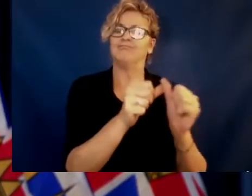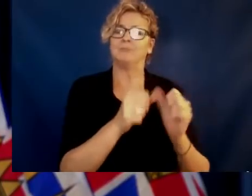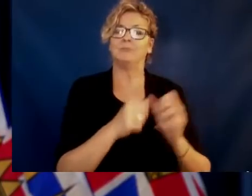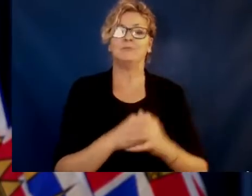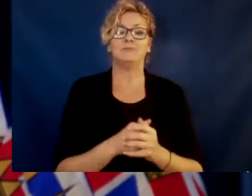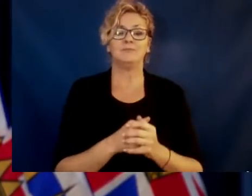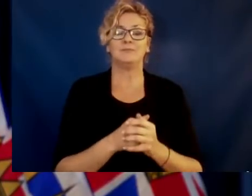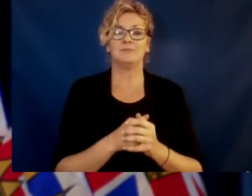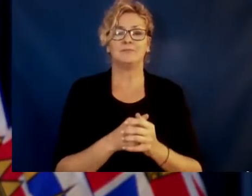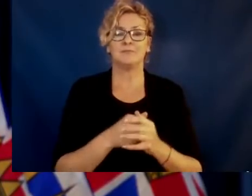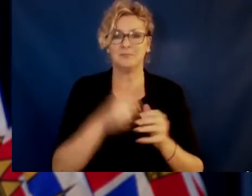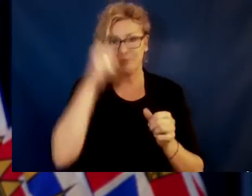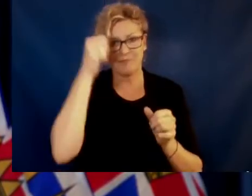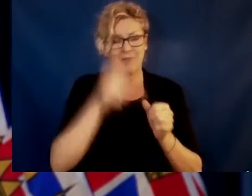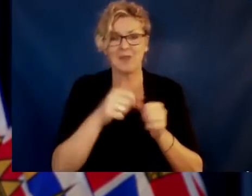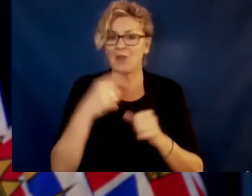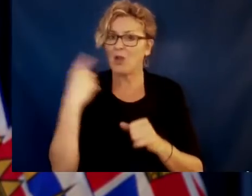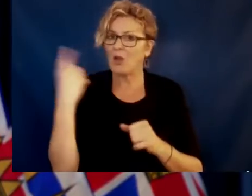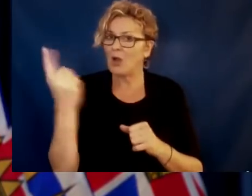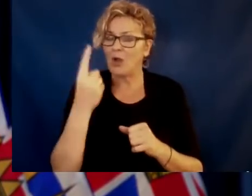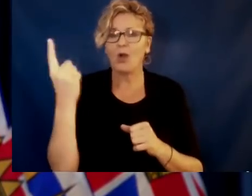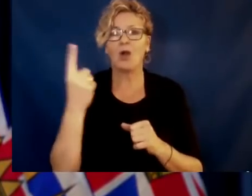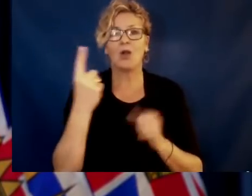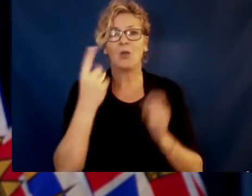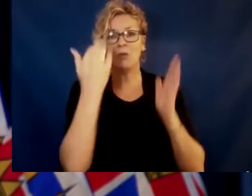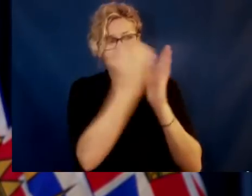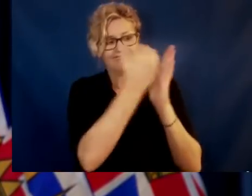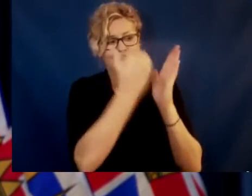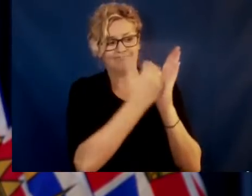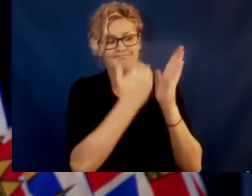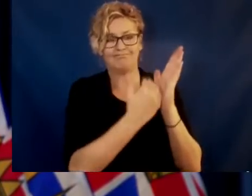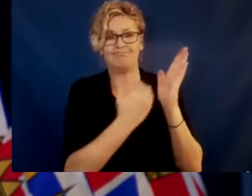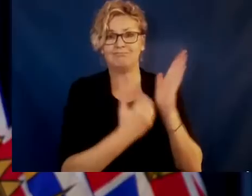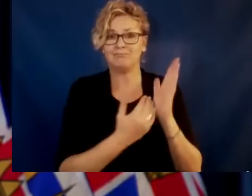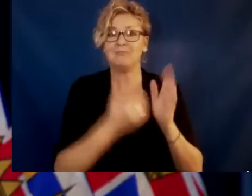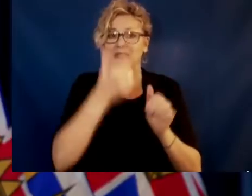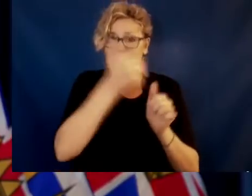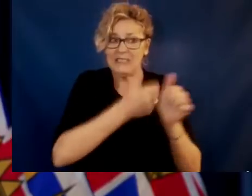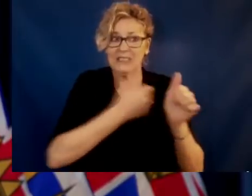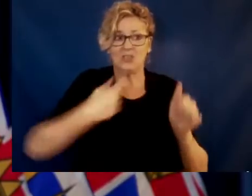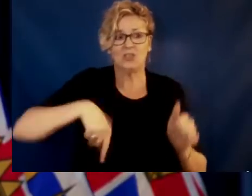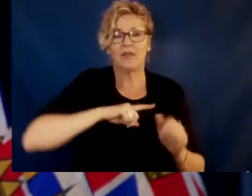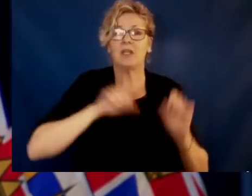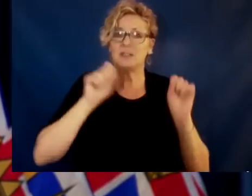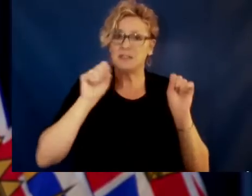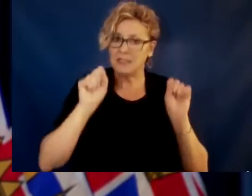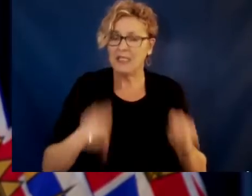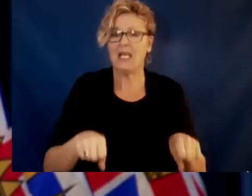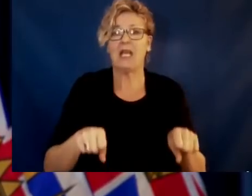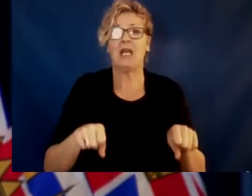distance is something all of us can do and are doing. Not seeing family and loved